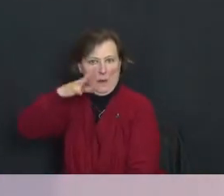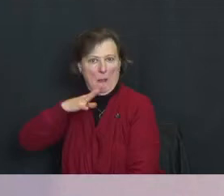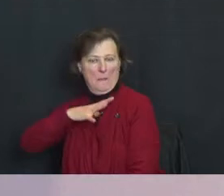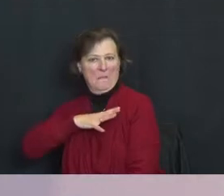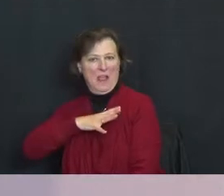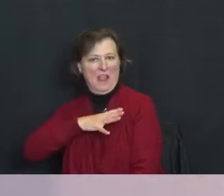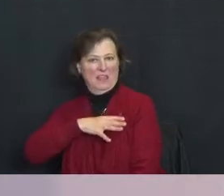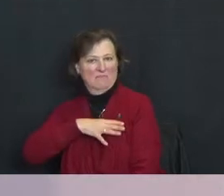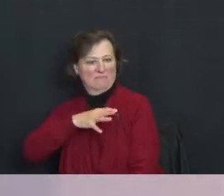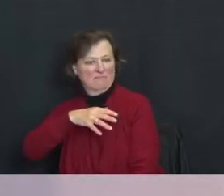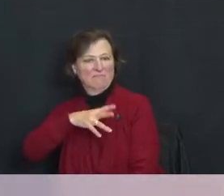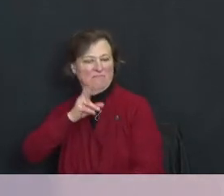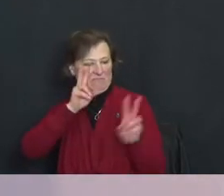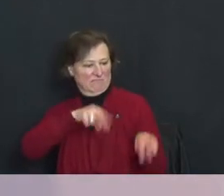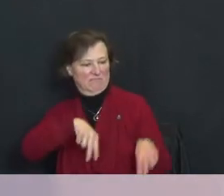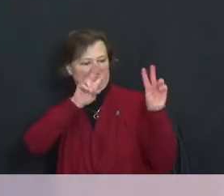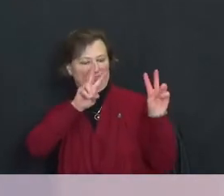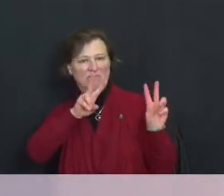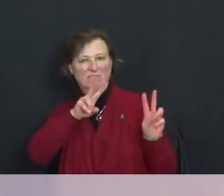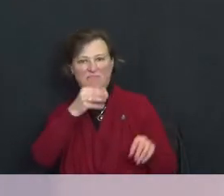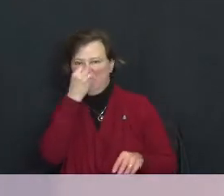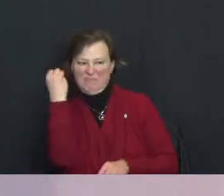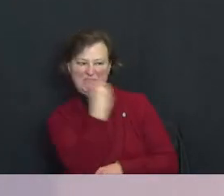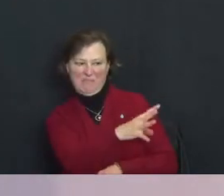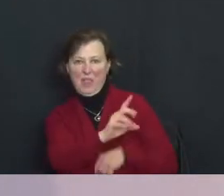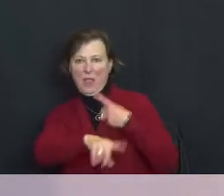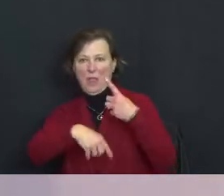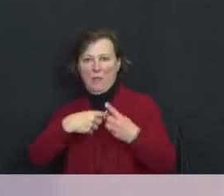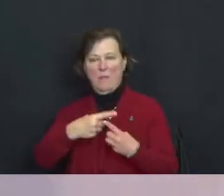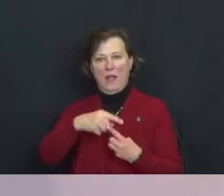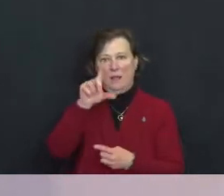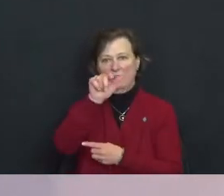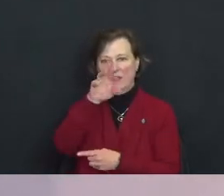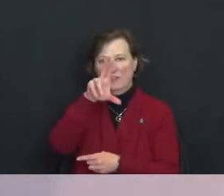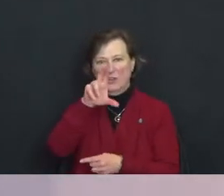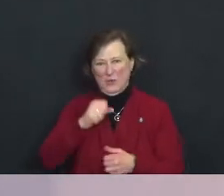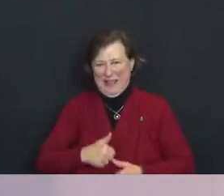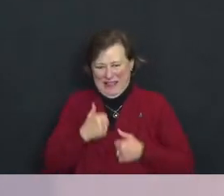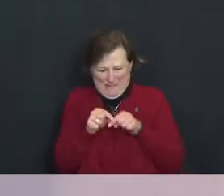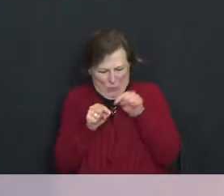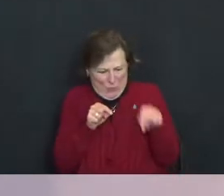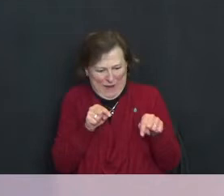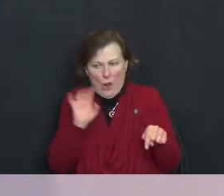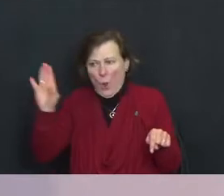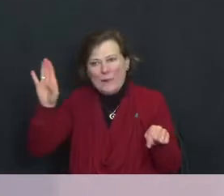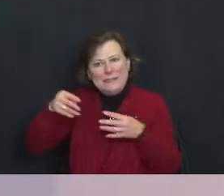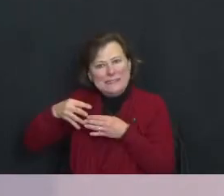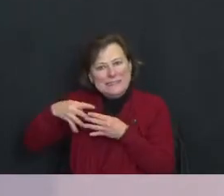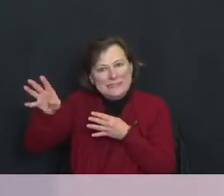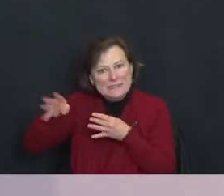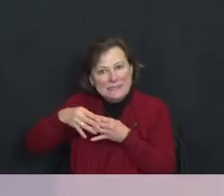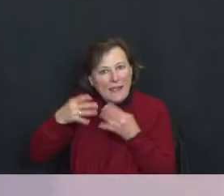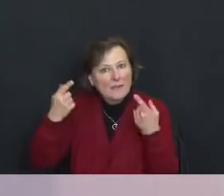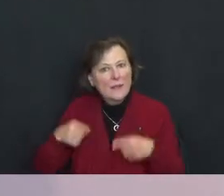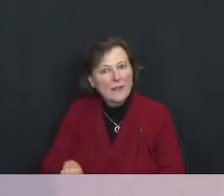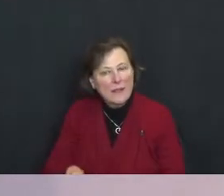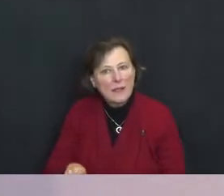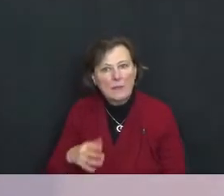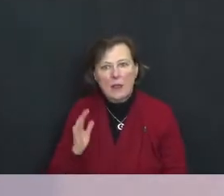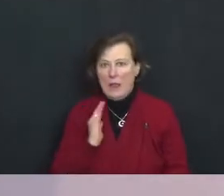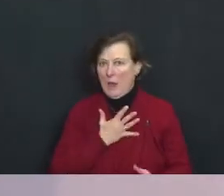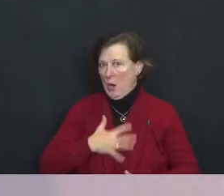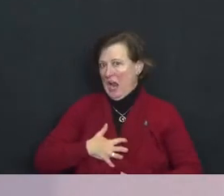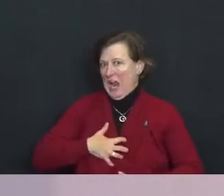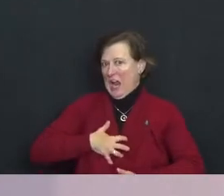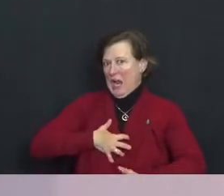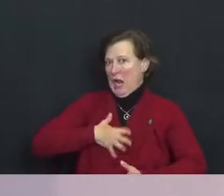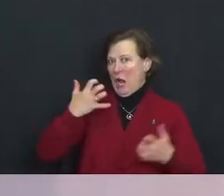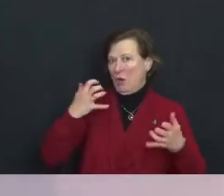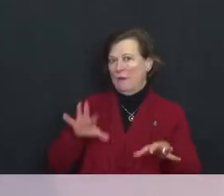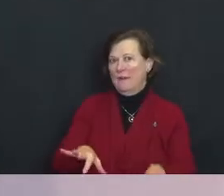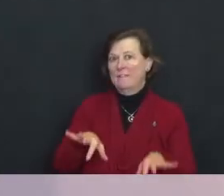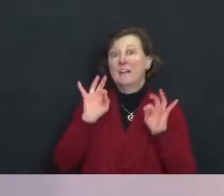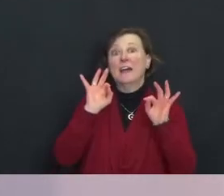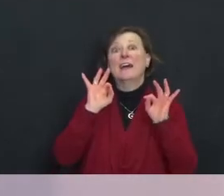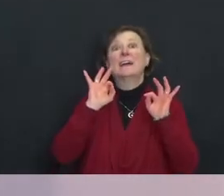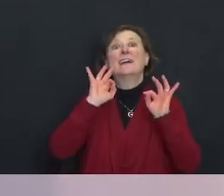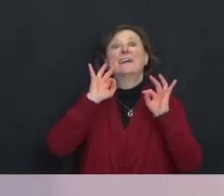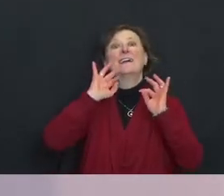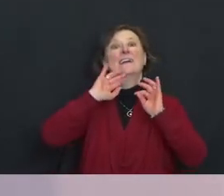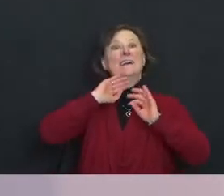to Lazarus living right outside his gate Then our outrage finds immediate satisfaction